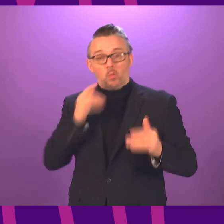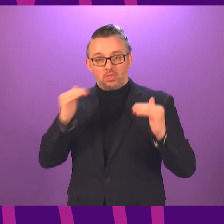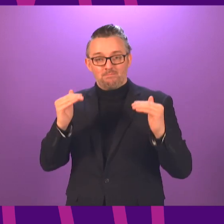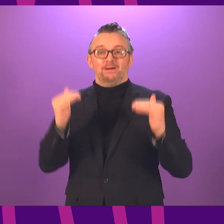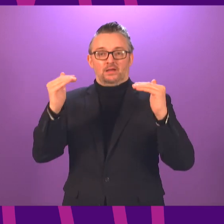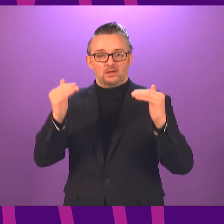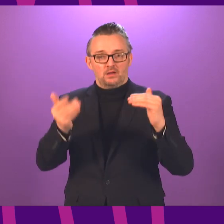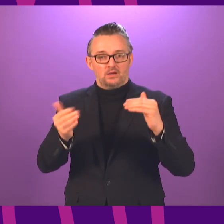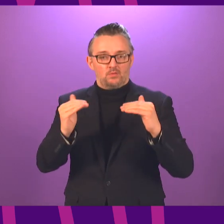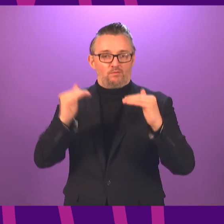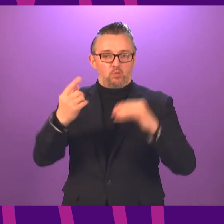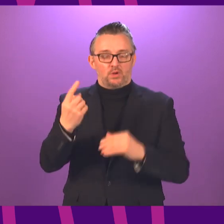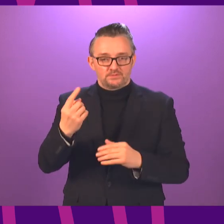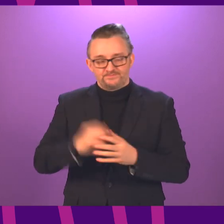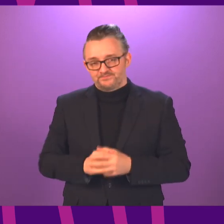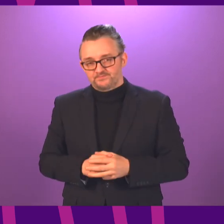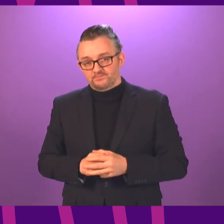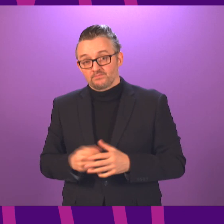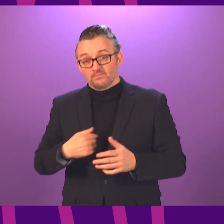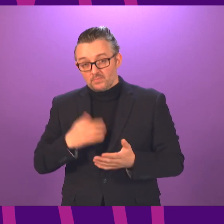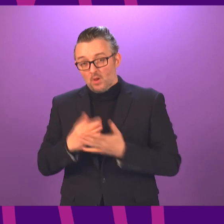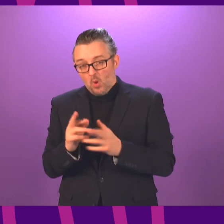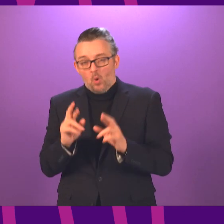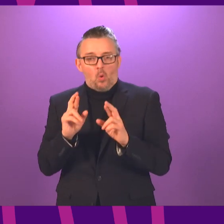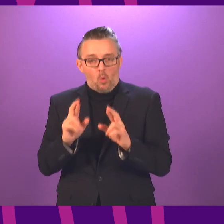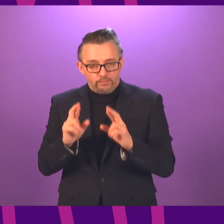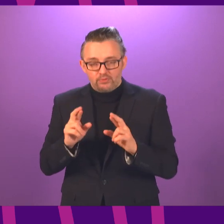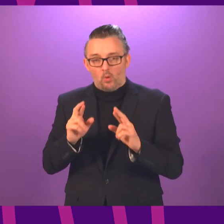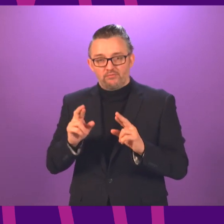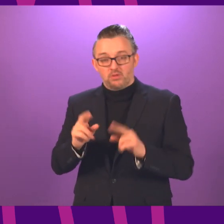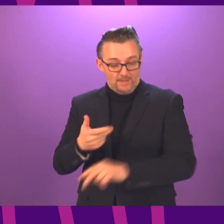As I have said, we are very hopeful—indeed, increasingly hopeful—that vaccination will